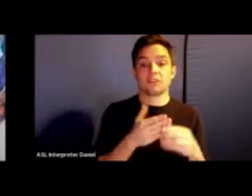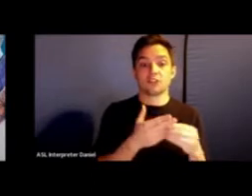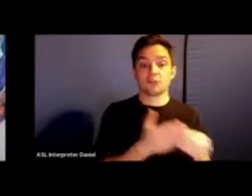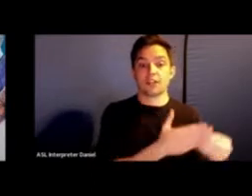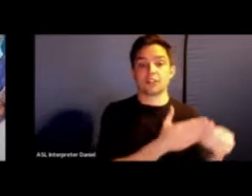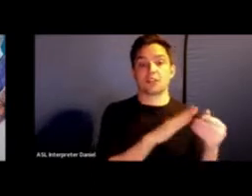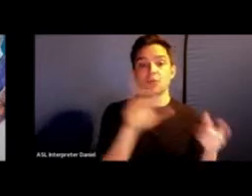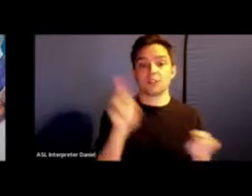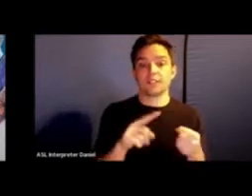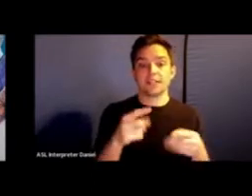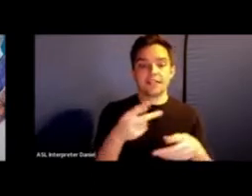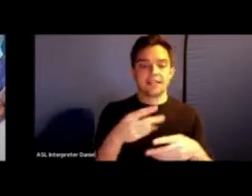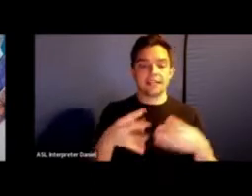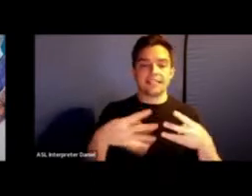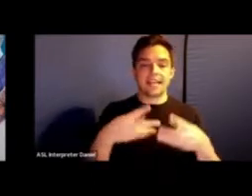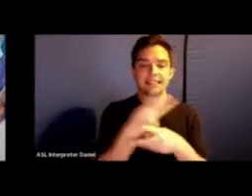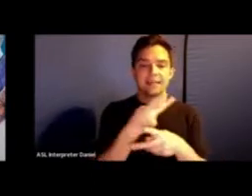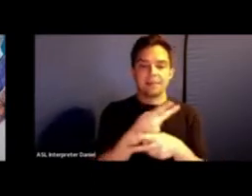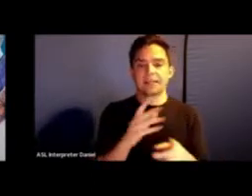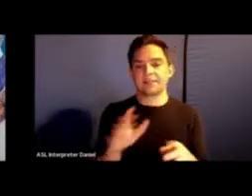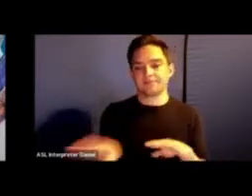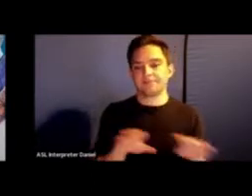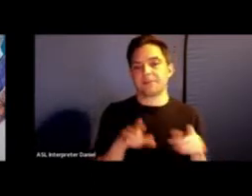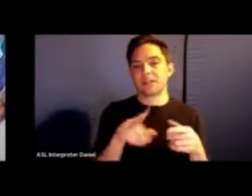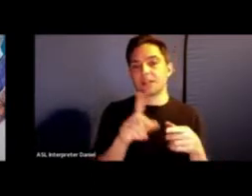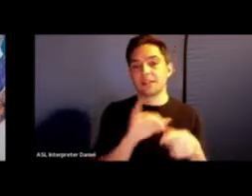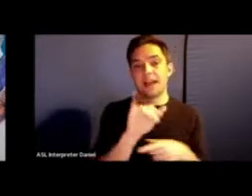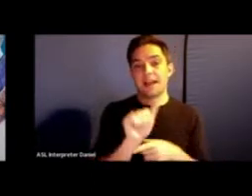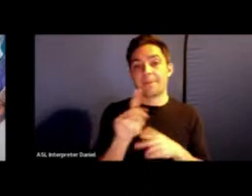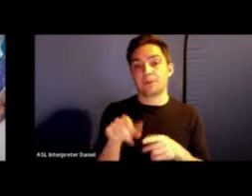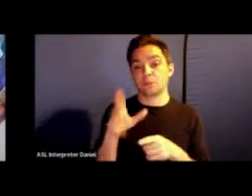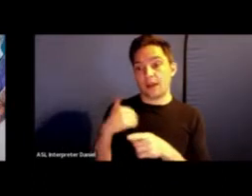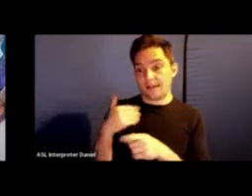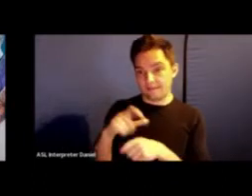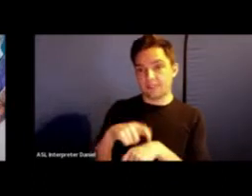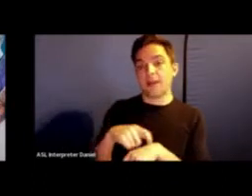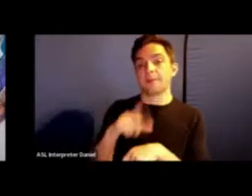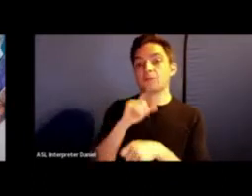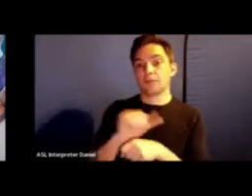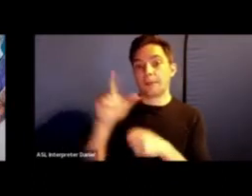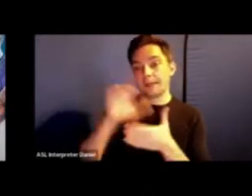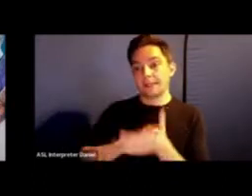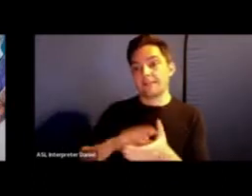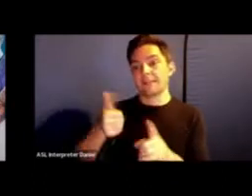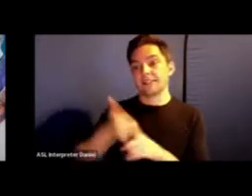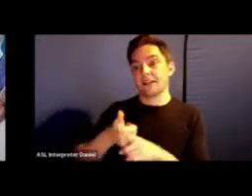gatekeeping because the I&A person will only will have the time and truly believe in self direction already, or they